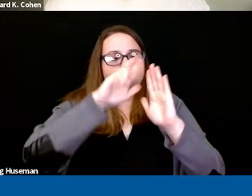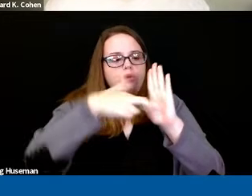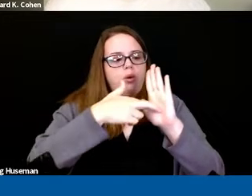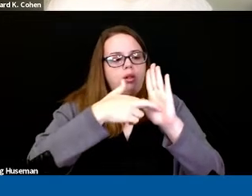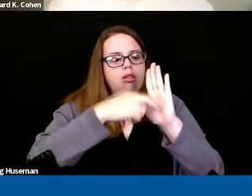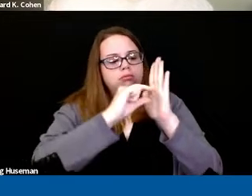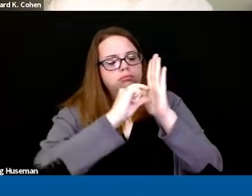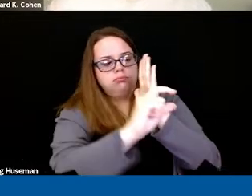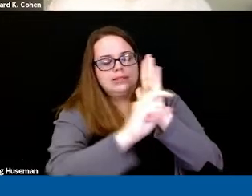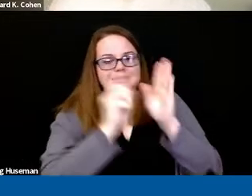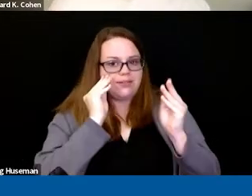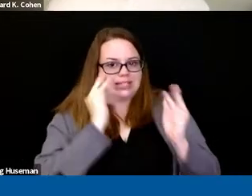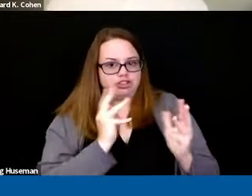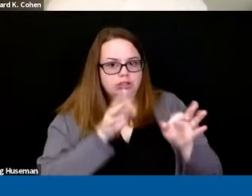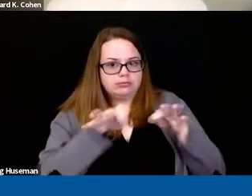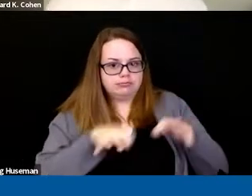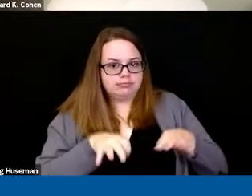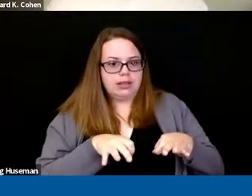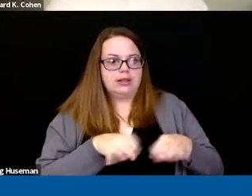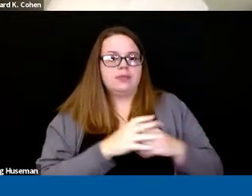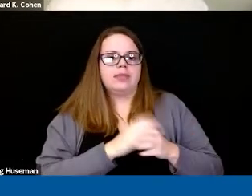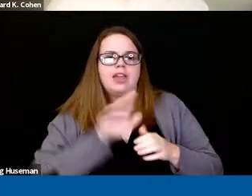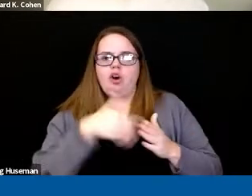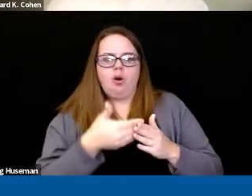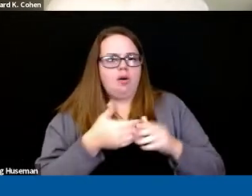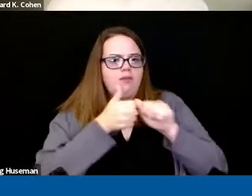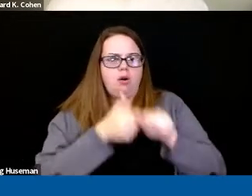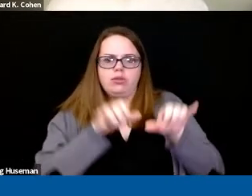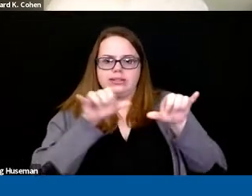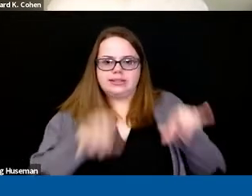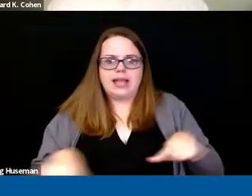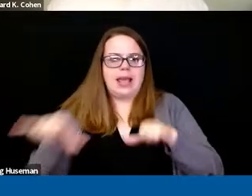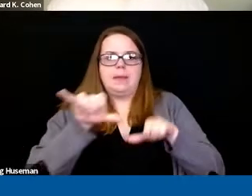Diving into the definition of roles, they all follow the same format. So on the screen now, I'm gonna be using